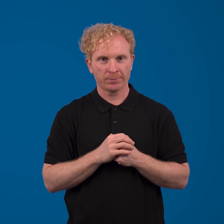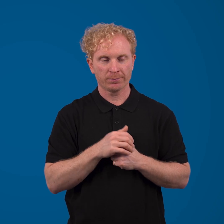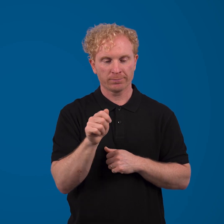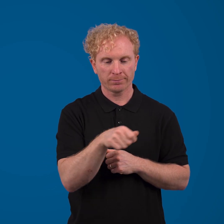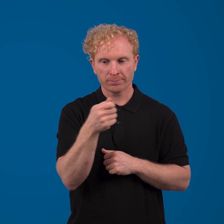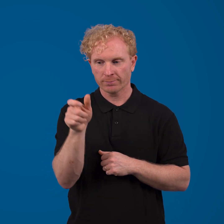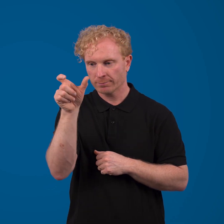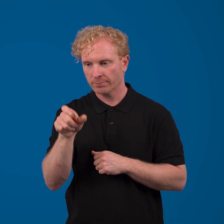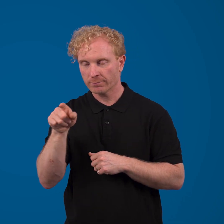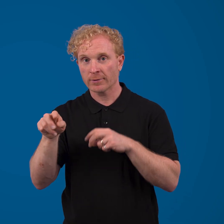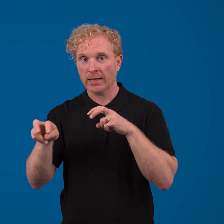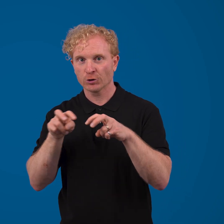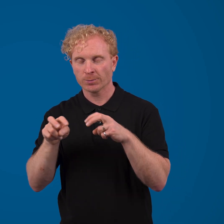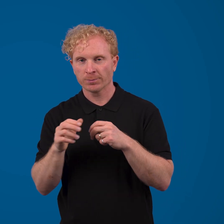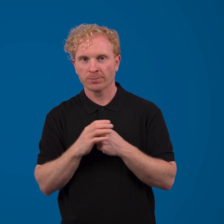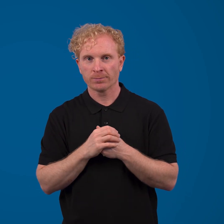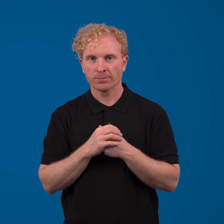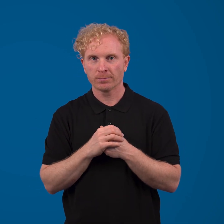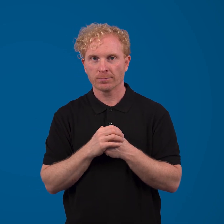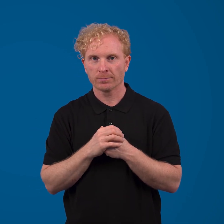Action: